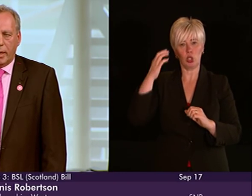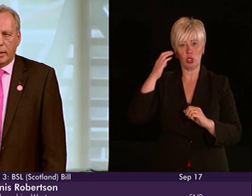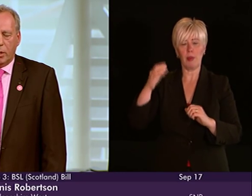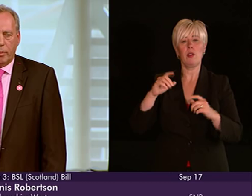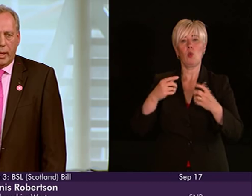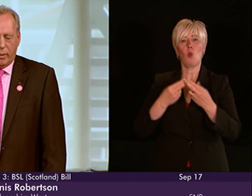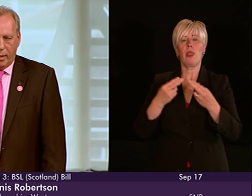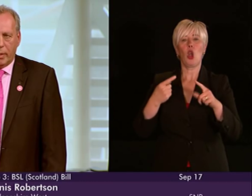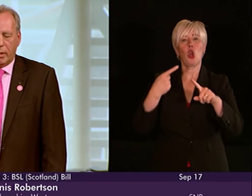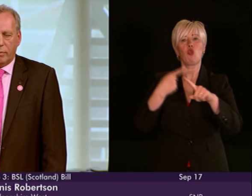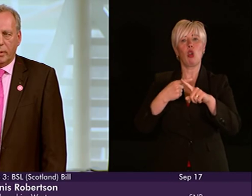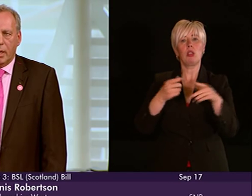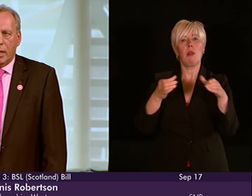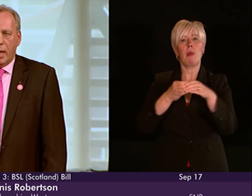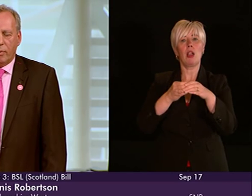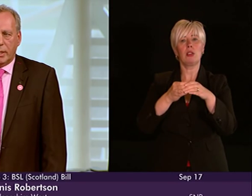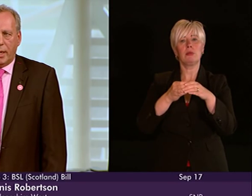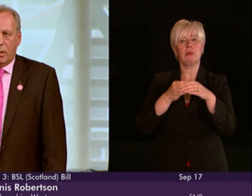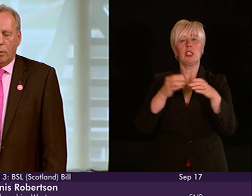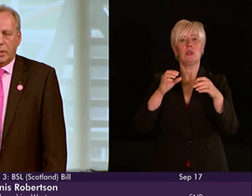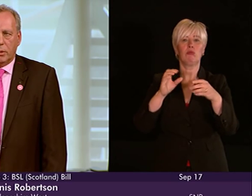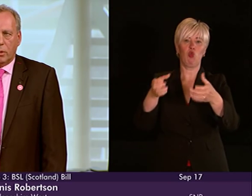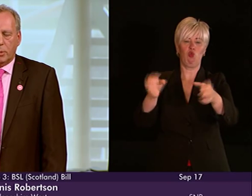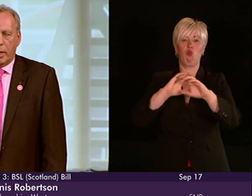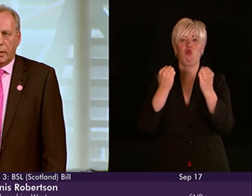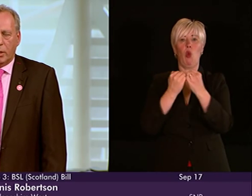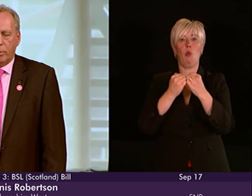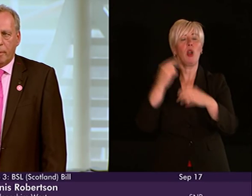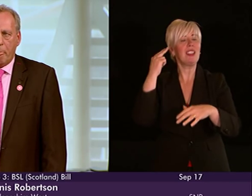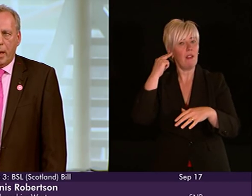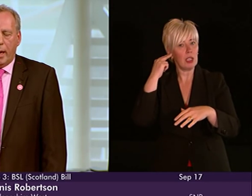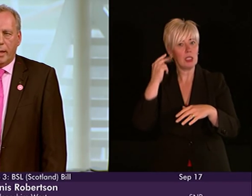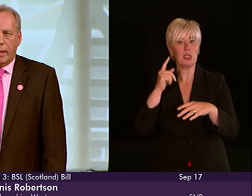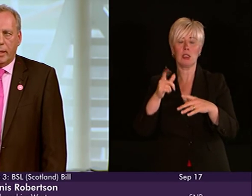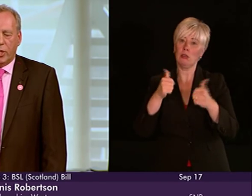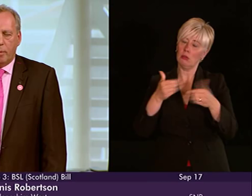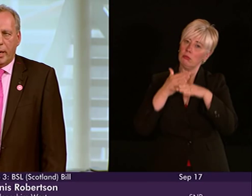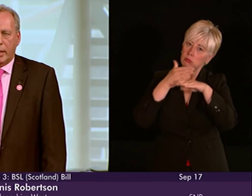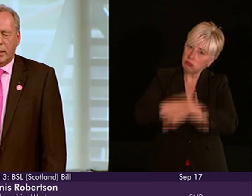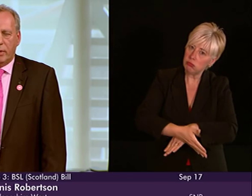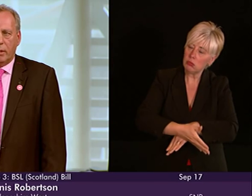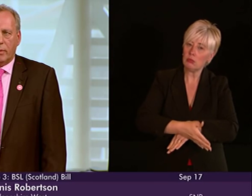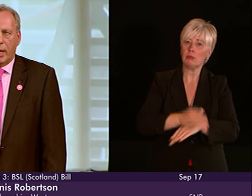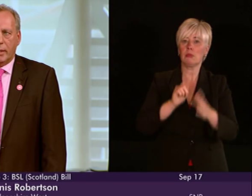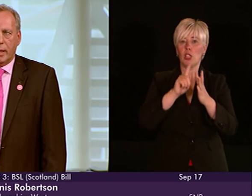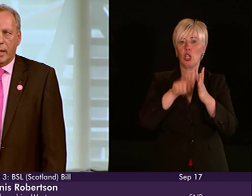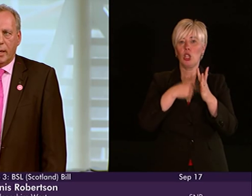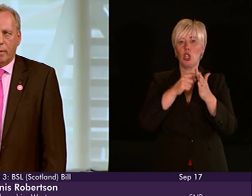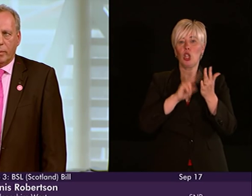cross-party group. I thank Mark Griffin for his kind comments on the cross-party group, of which Jenny Marra is the convener and I